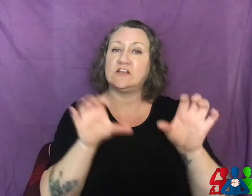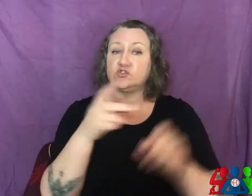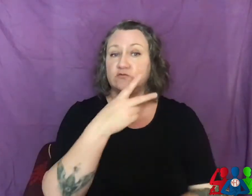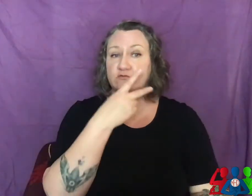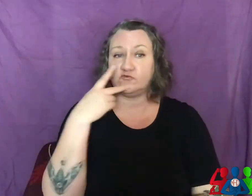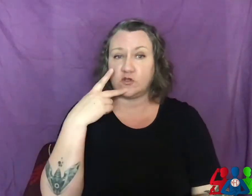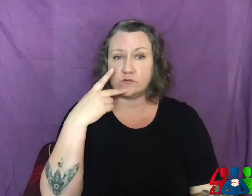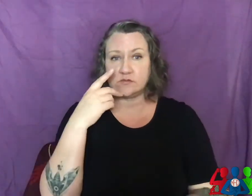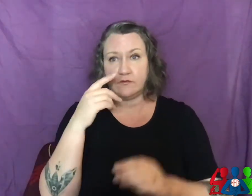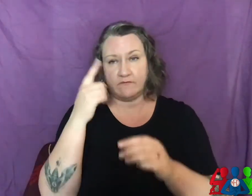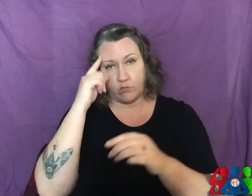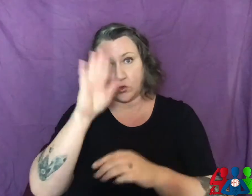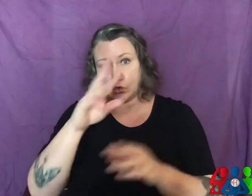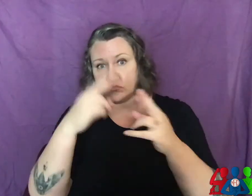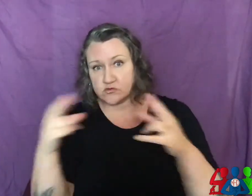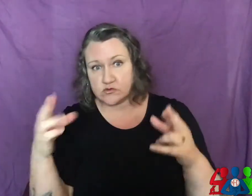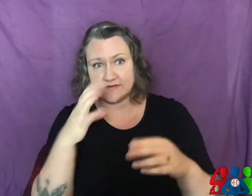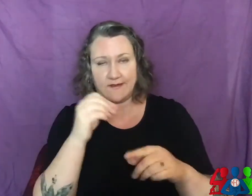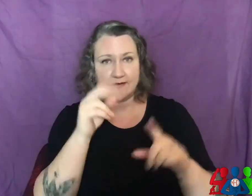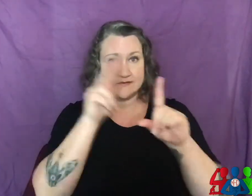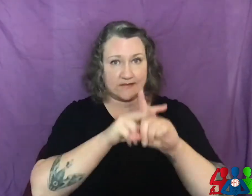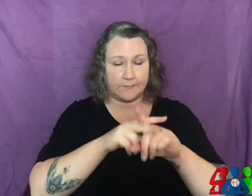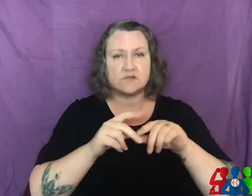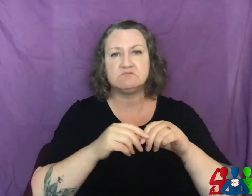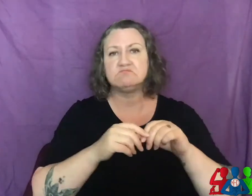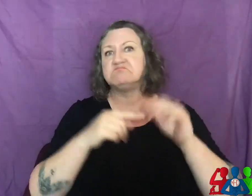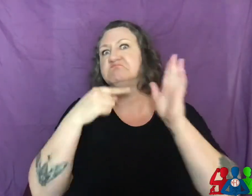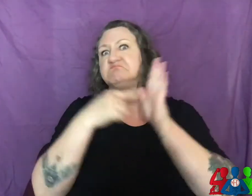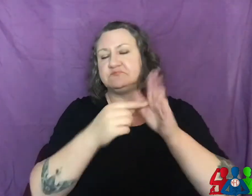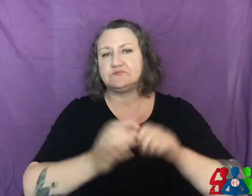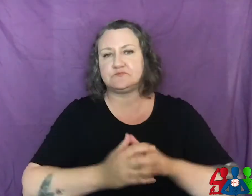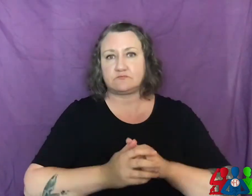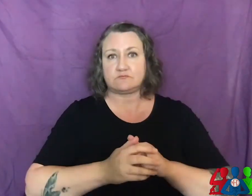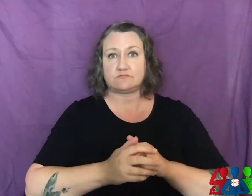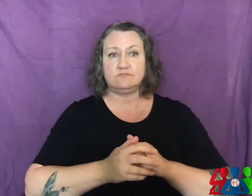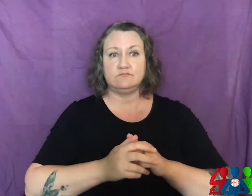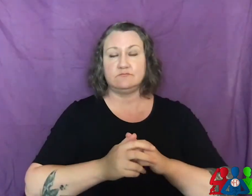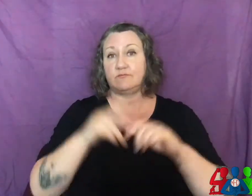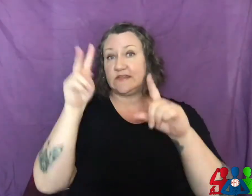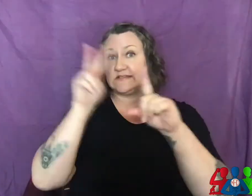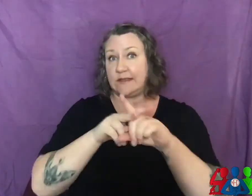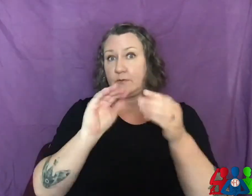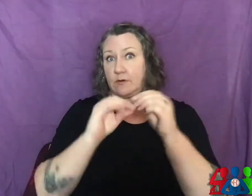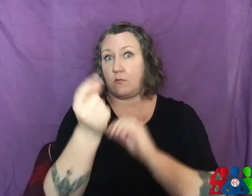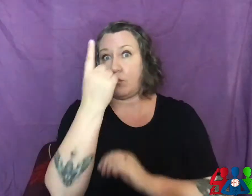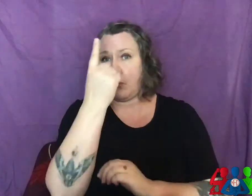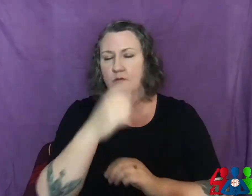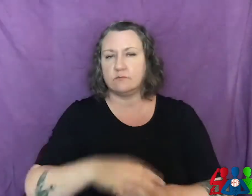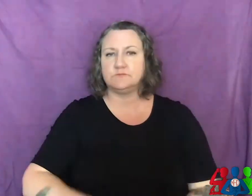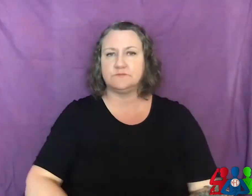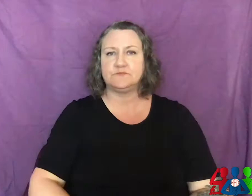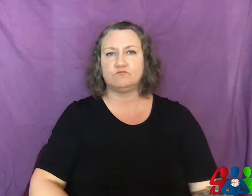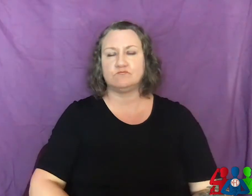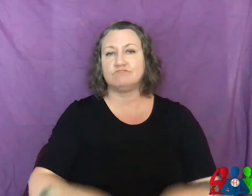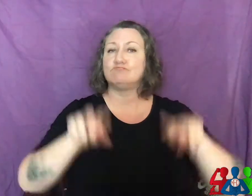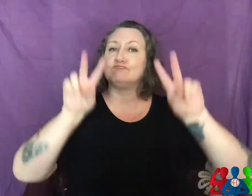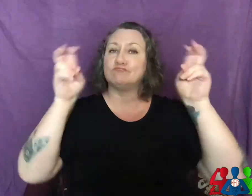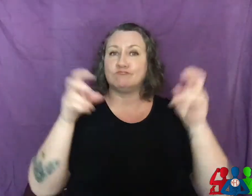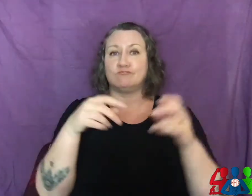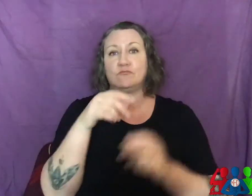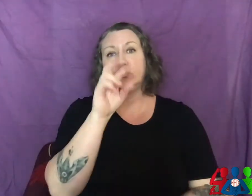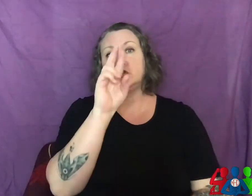now, use action verbs for your resources and assignments. As an example, you might say,